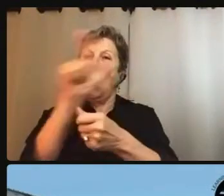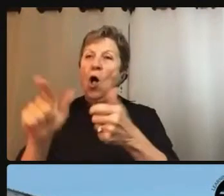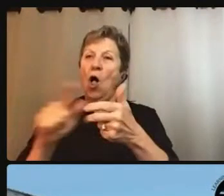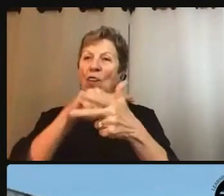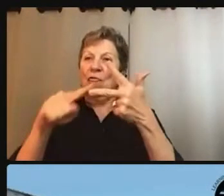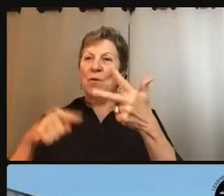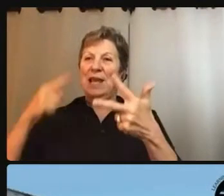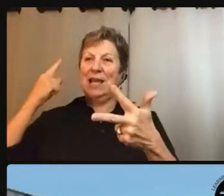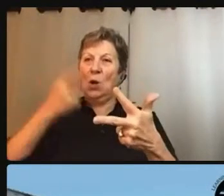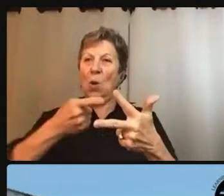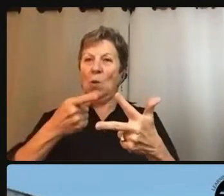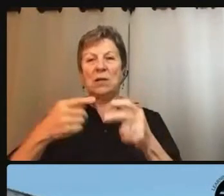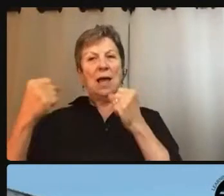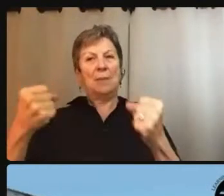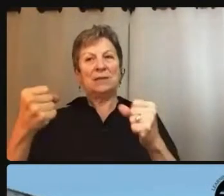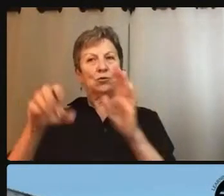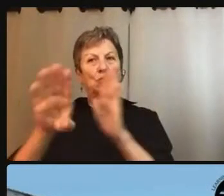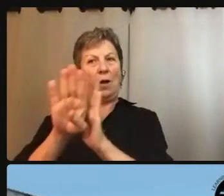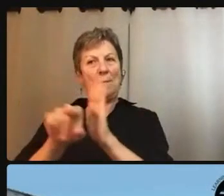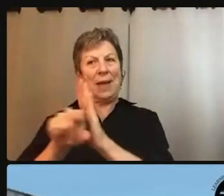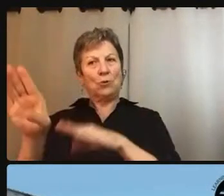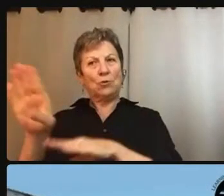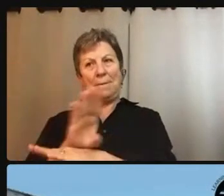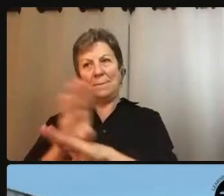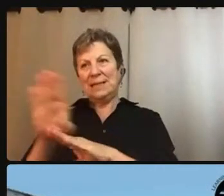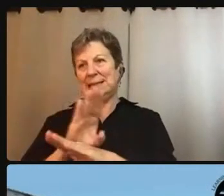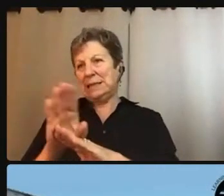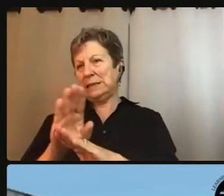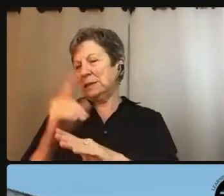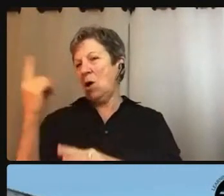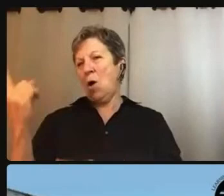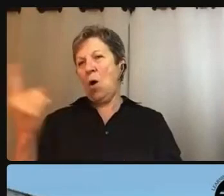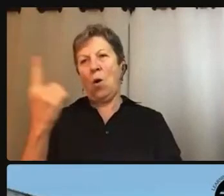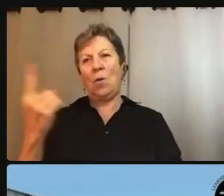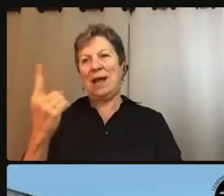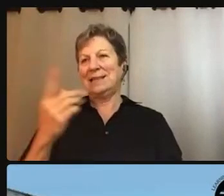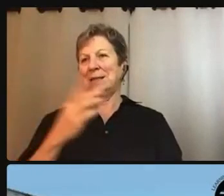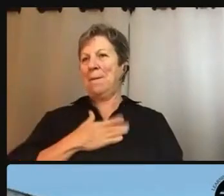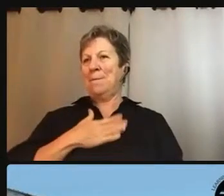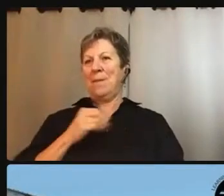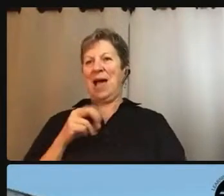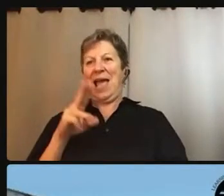THING THAT SUPPORTS ALL OF